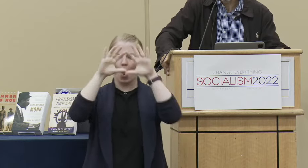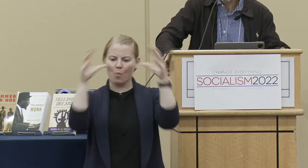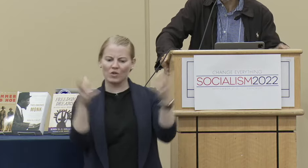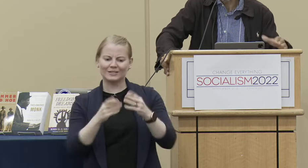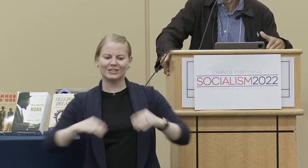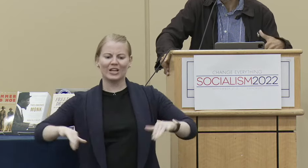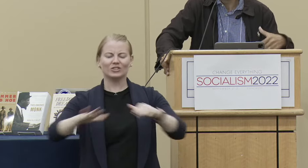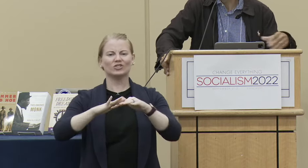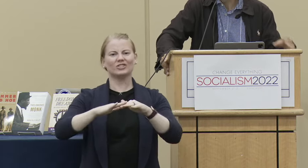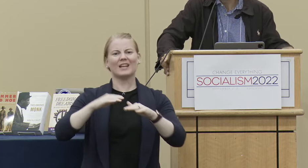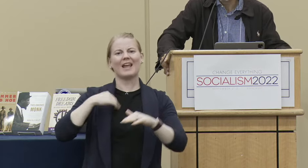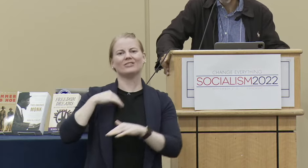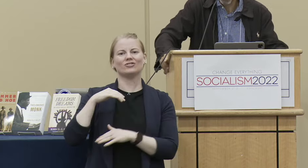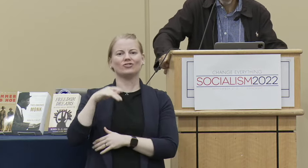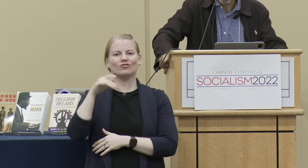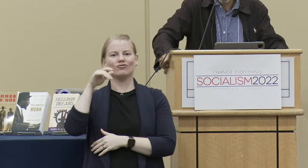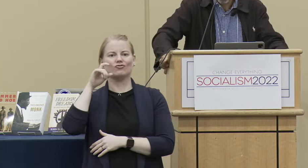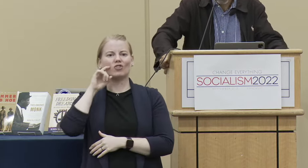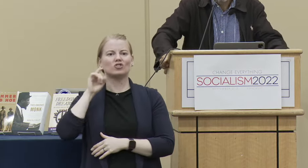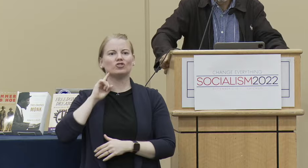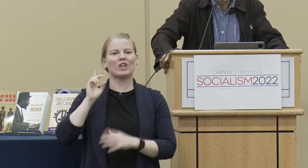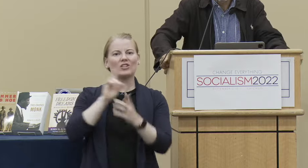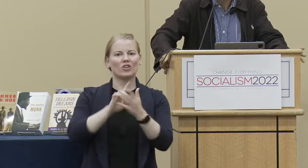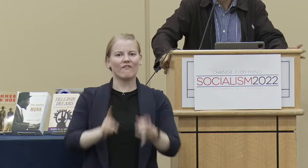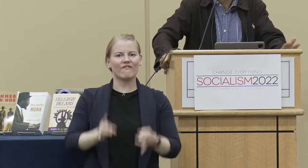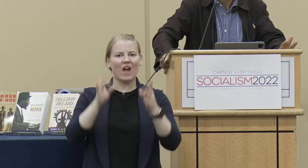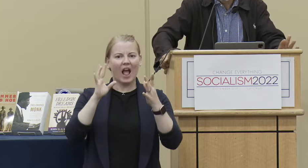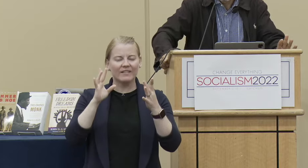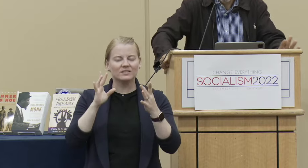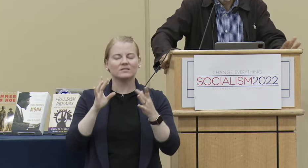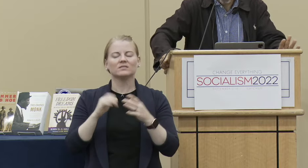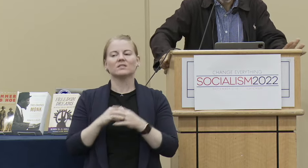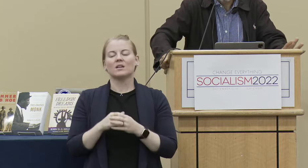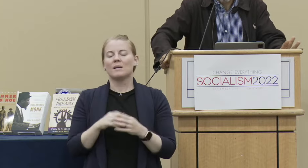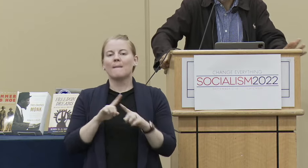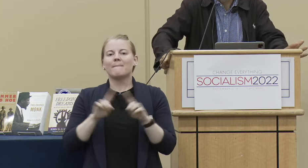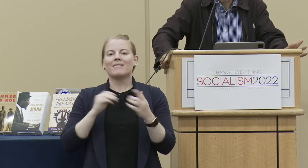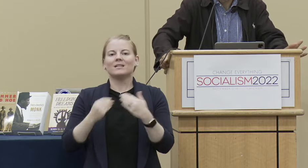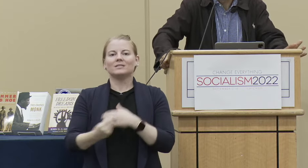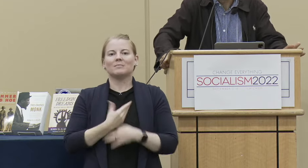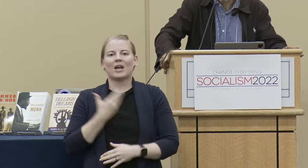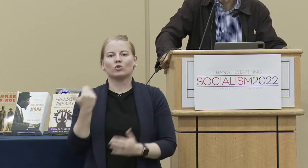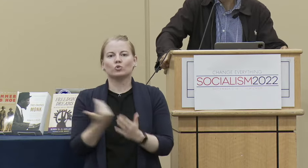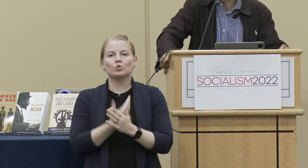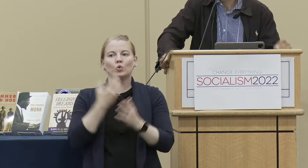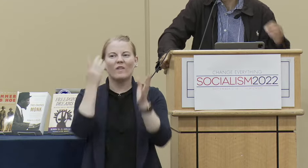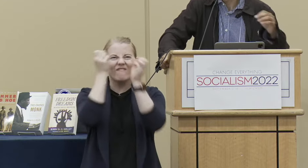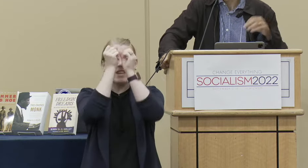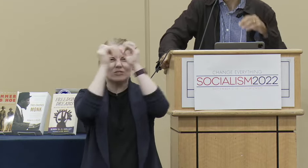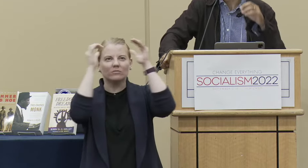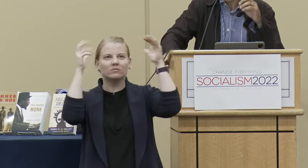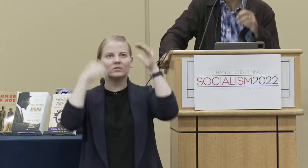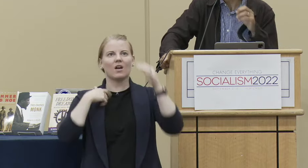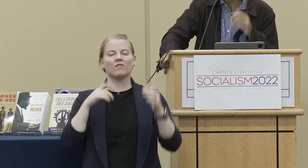neoliberalism, globalization , and gendered violence, but inspire new movements and new visions of socialist